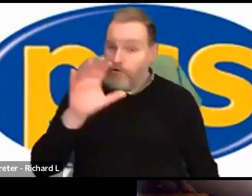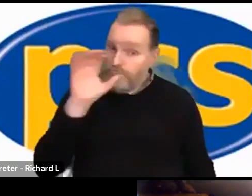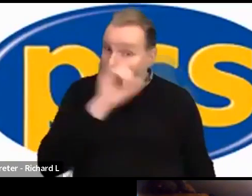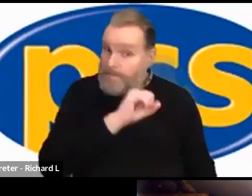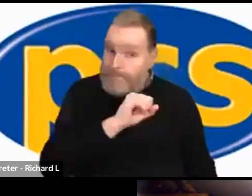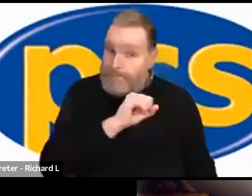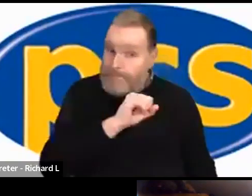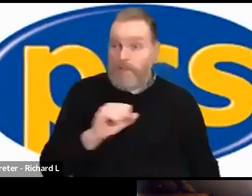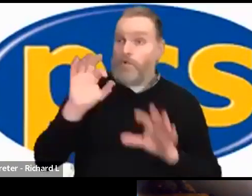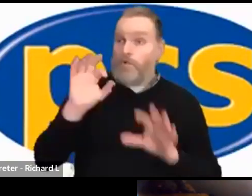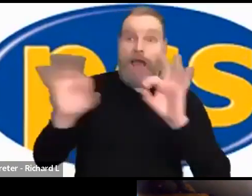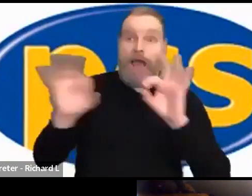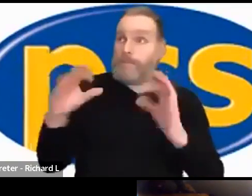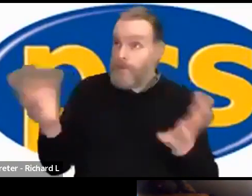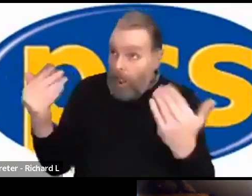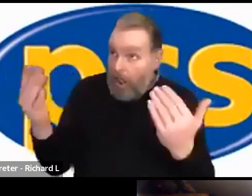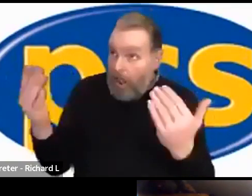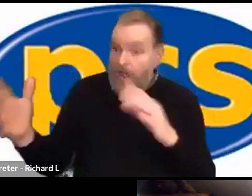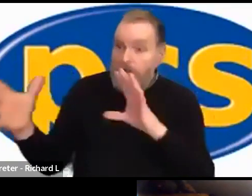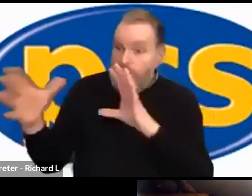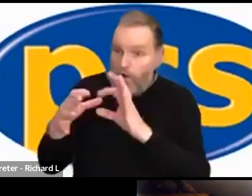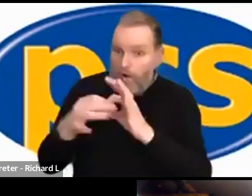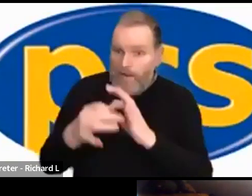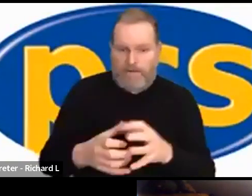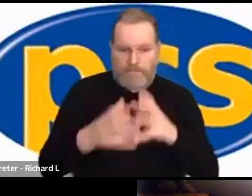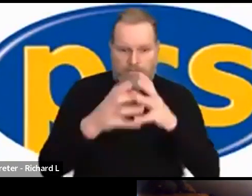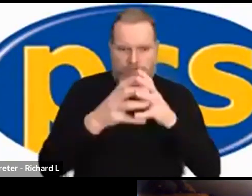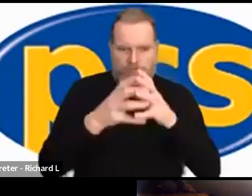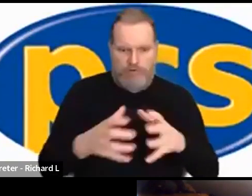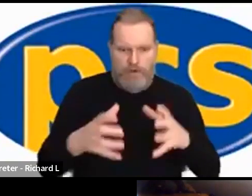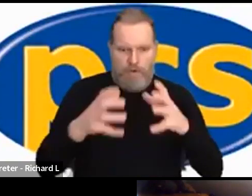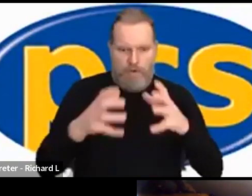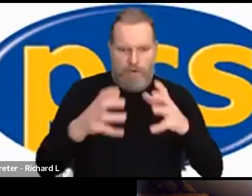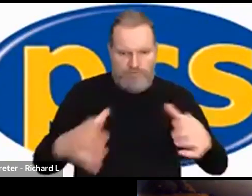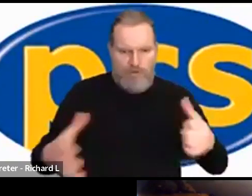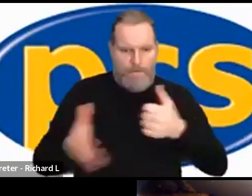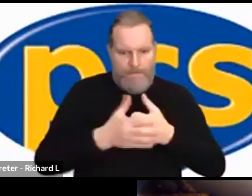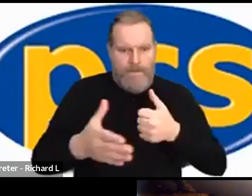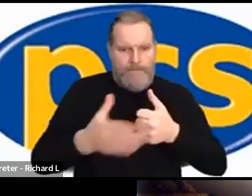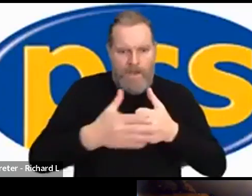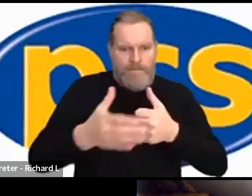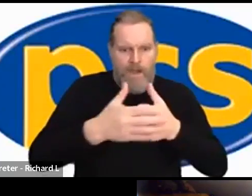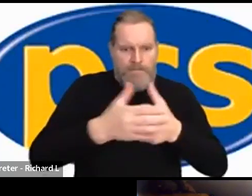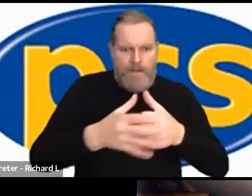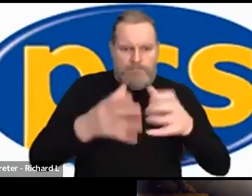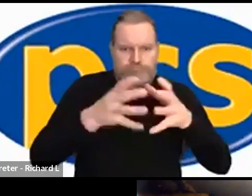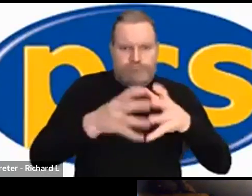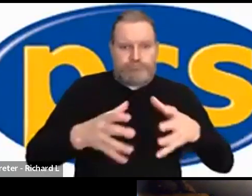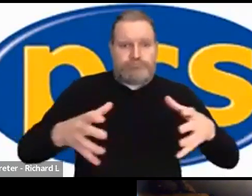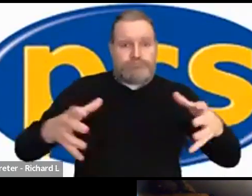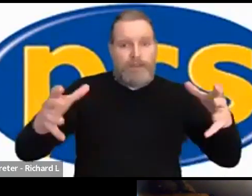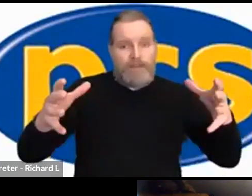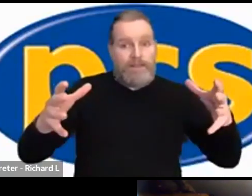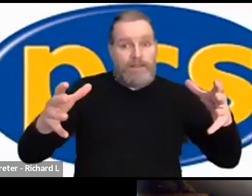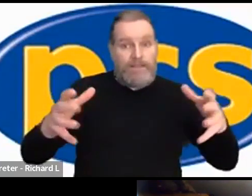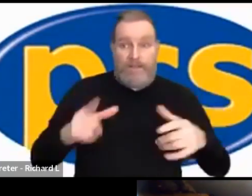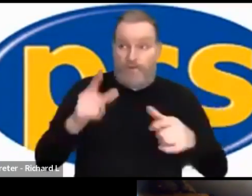Remember, you can still ask Collins at work l ask colleagues at work around in the Union to join we're growing at a rate like we've never seen before. Make sure you go on strike.